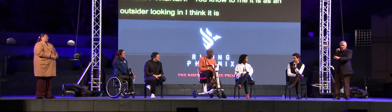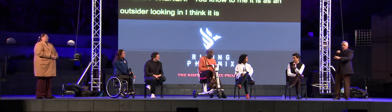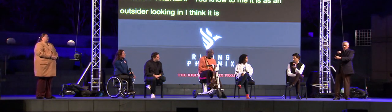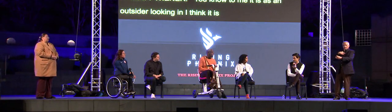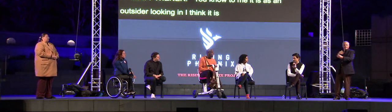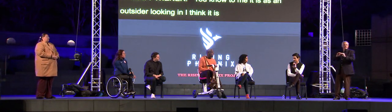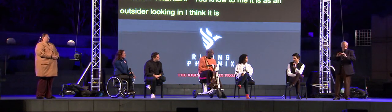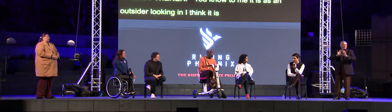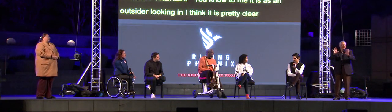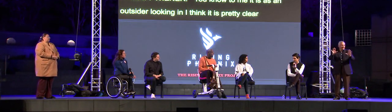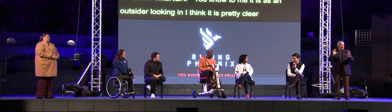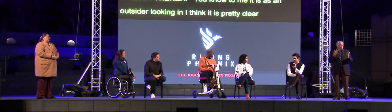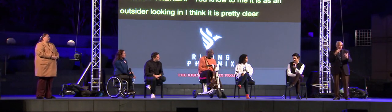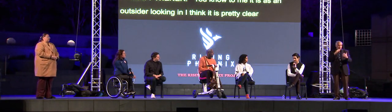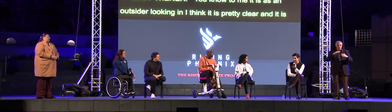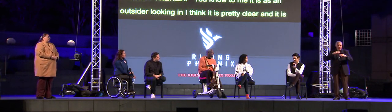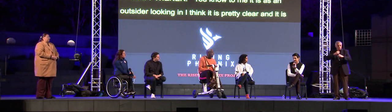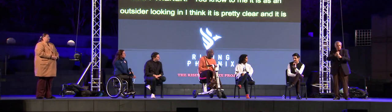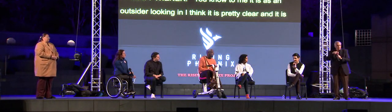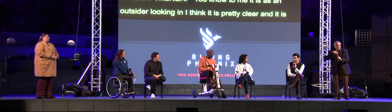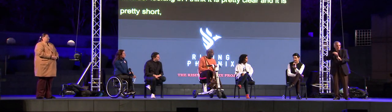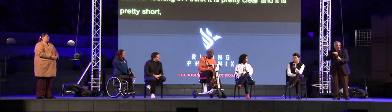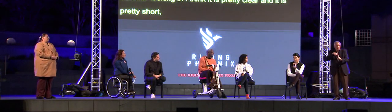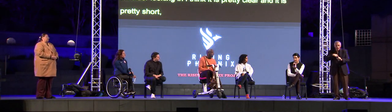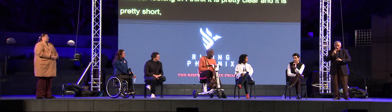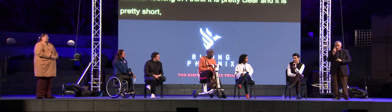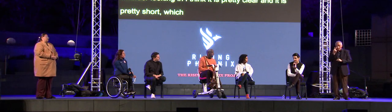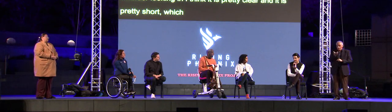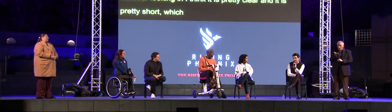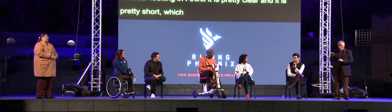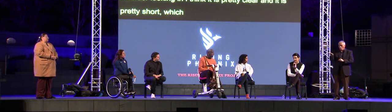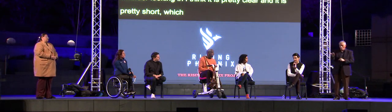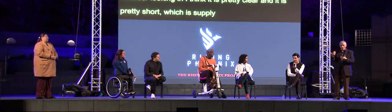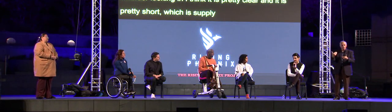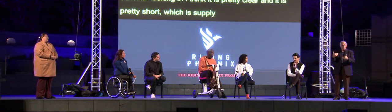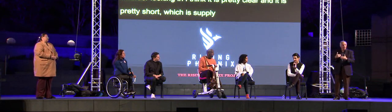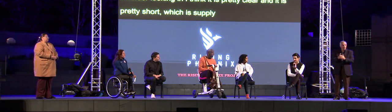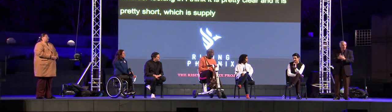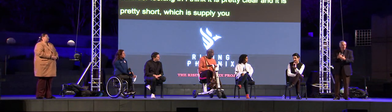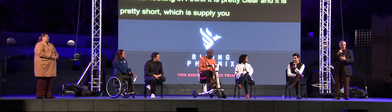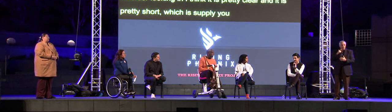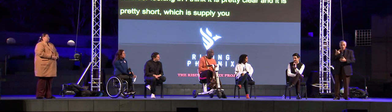and it's pretty short, which is simply-- and you see this with the brilliance of Greg's storytelling.